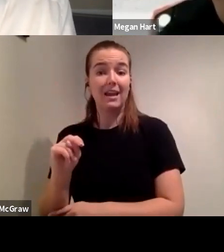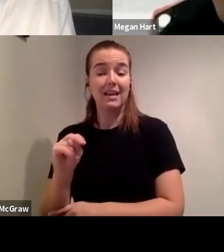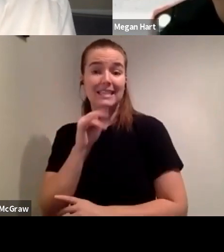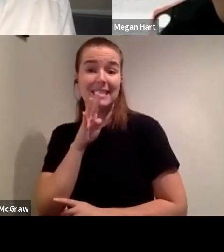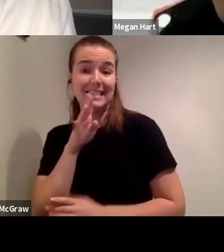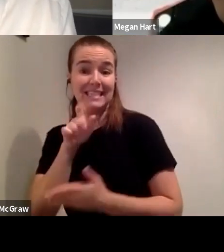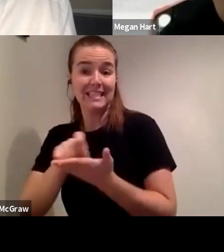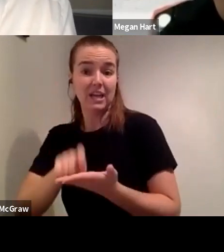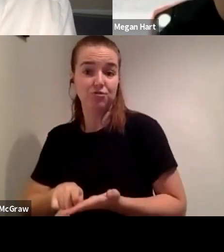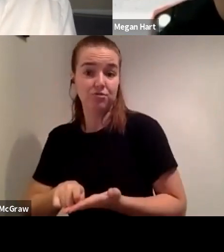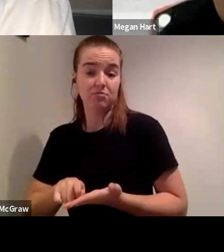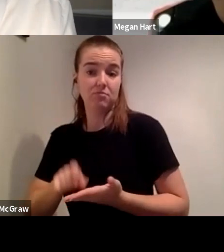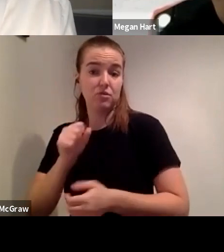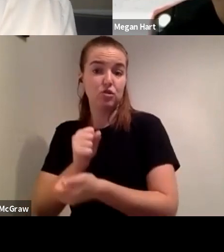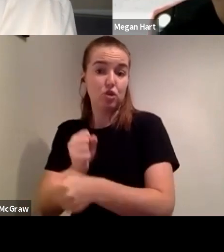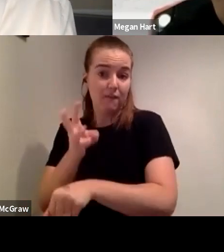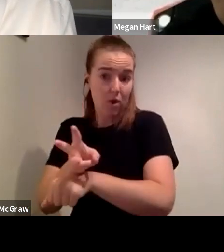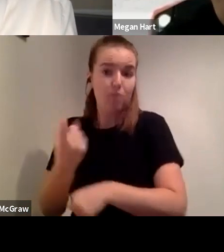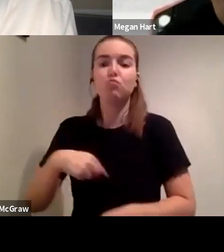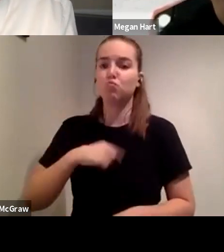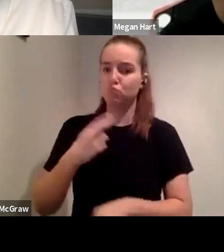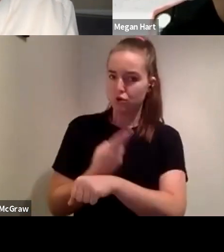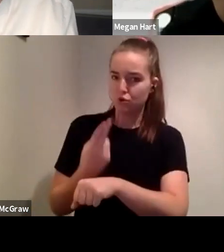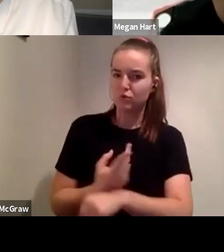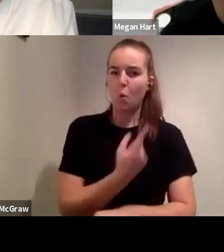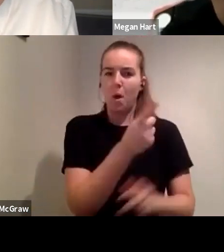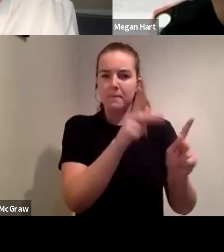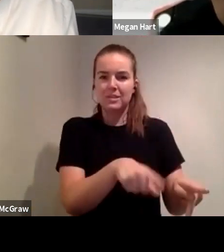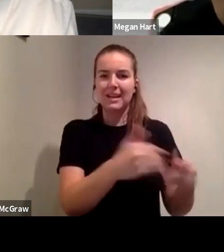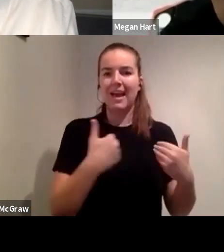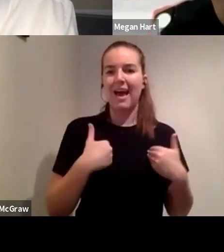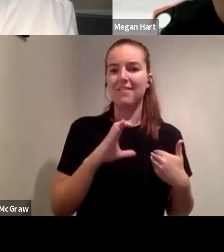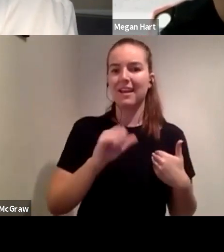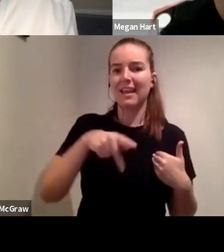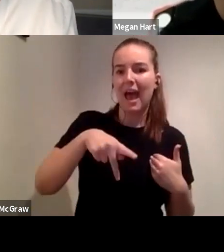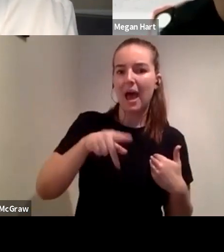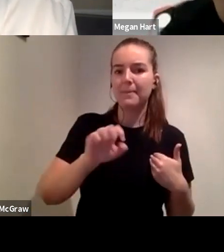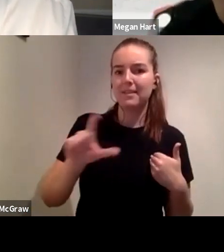Amplified headsets for people with a hearing impairment, they are just literally a few dollars more than what you are already buying for them.